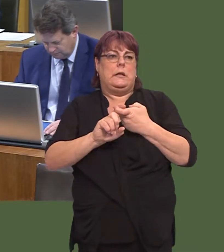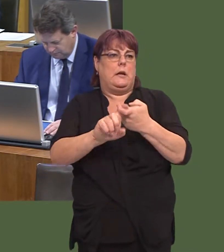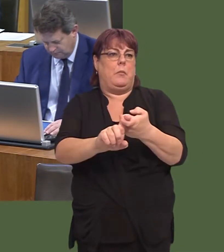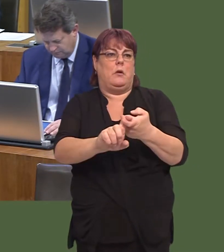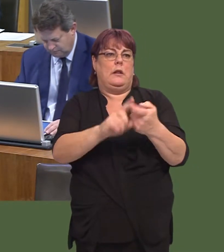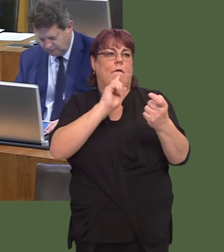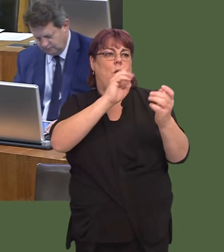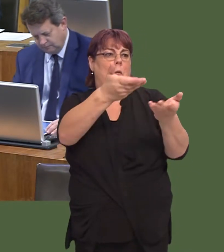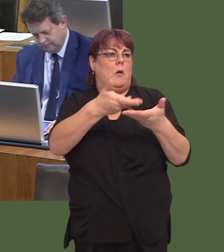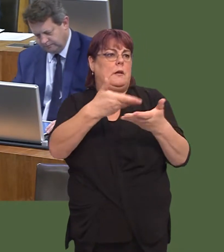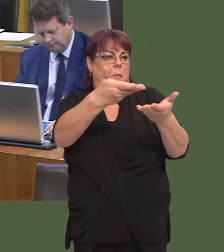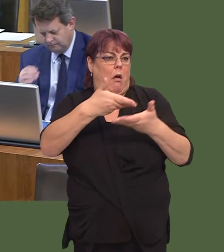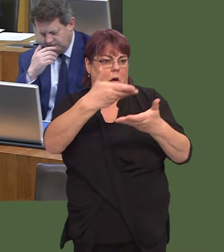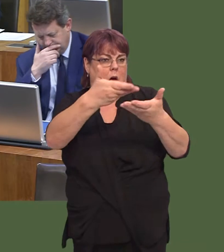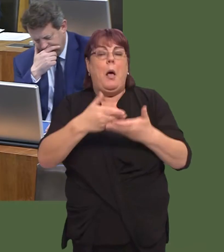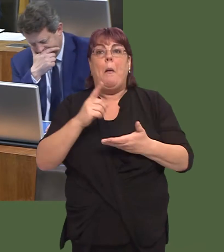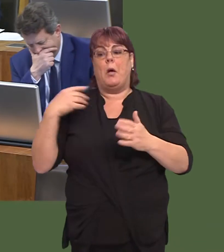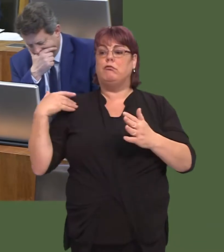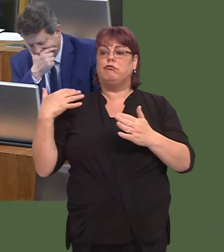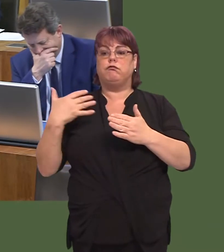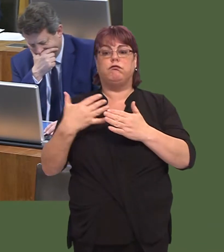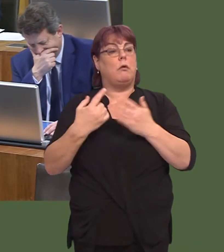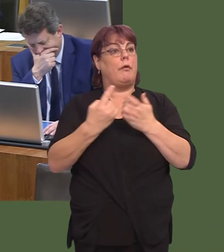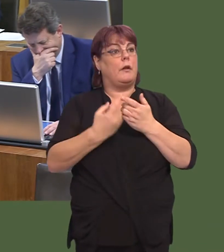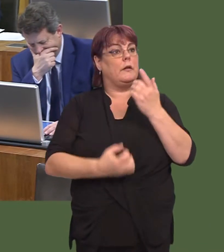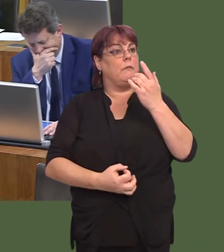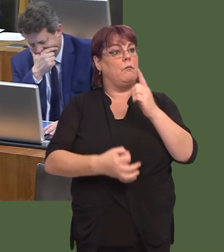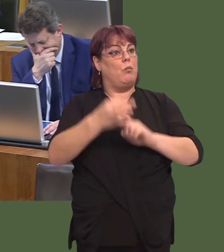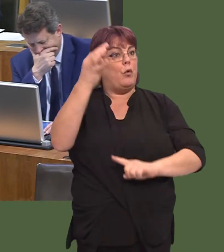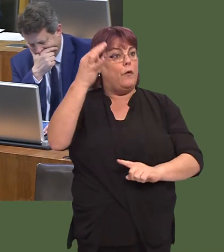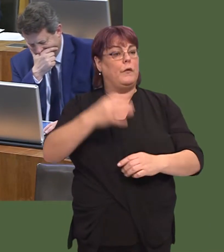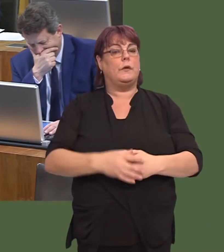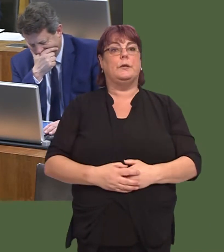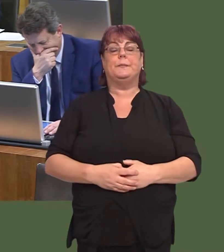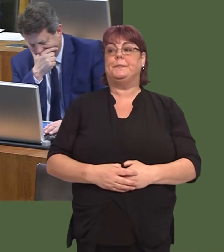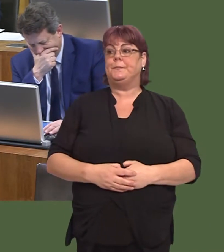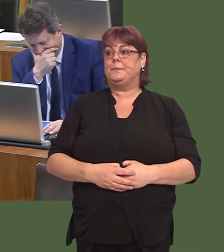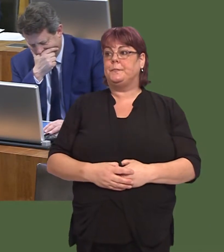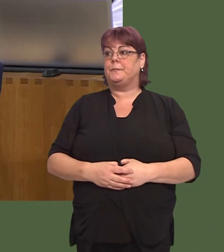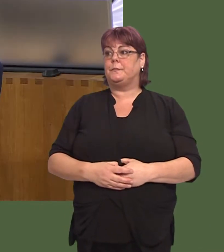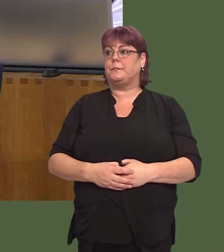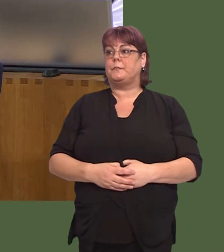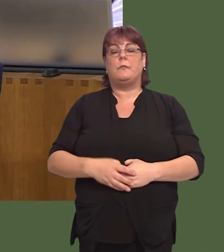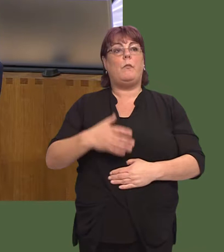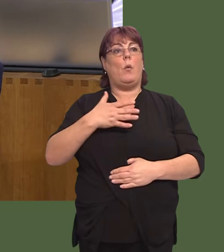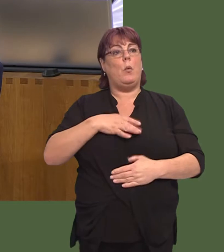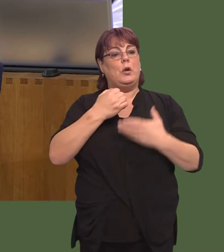But things have improved now, and that is, of course, as a result of the work that weíve done as a Government in supporting the work to look at this in a different way.